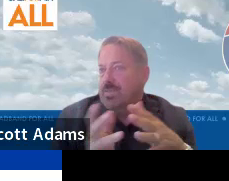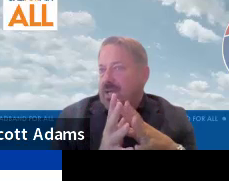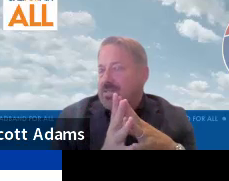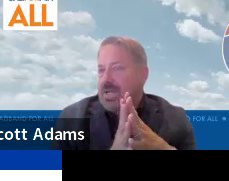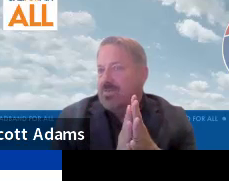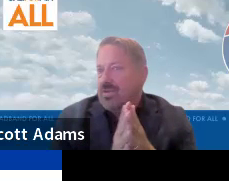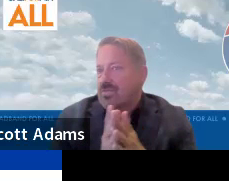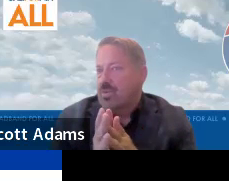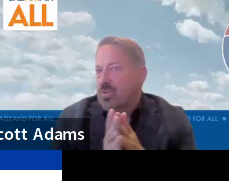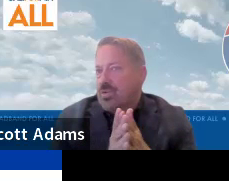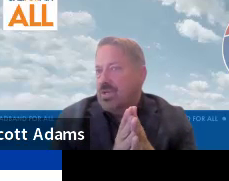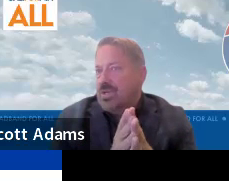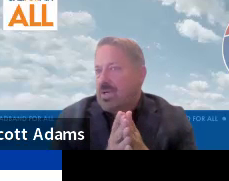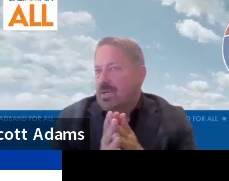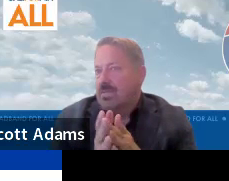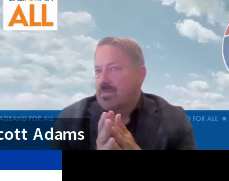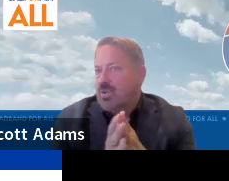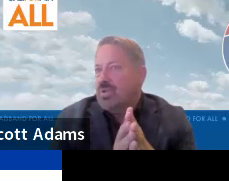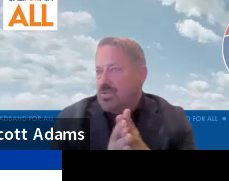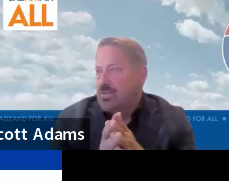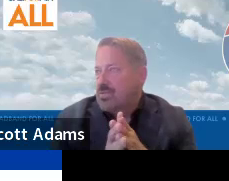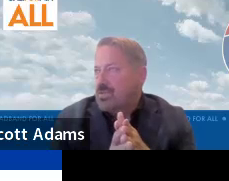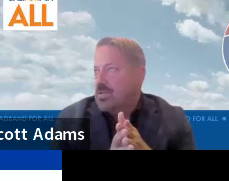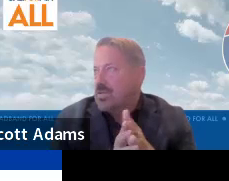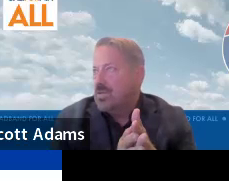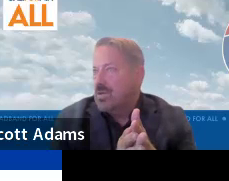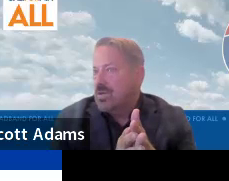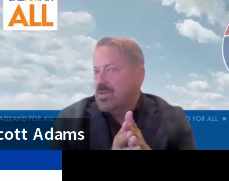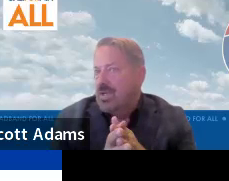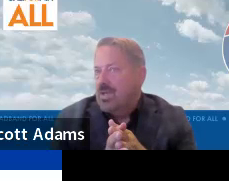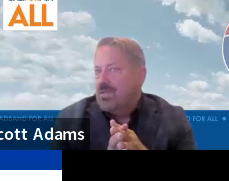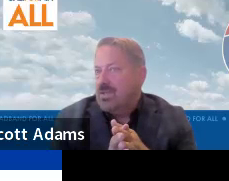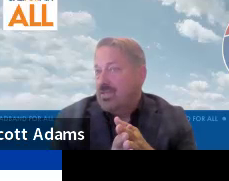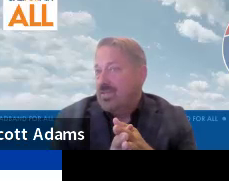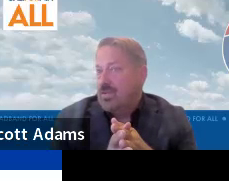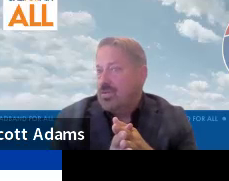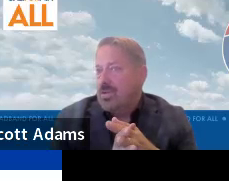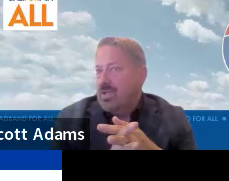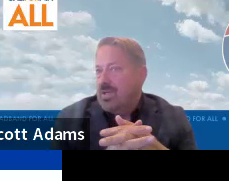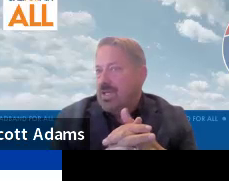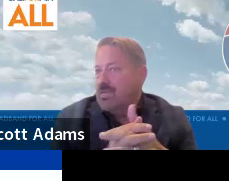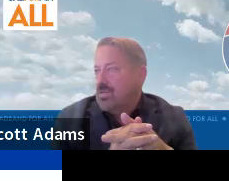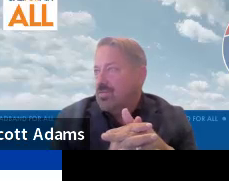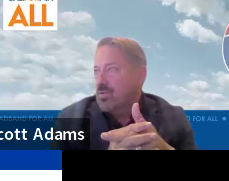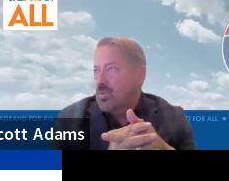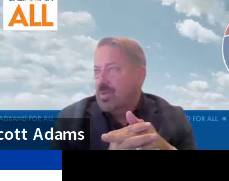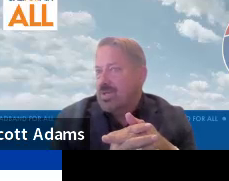expect to have a formal proposal to, to the stakeholder community and do a formal public